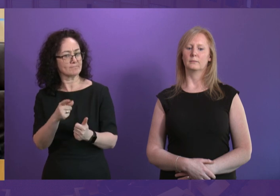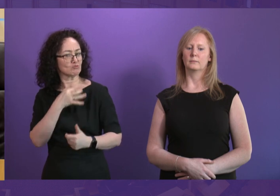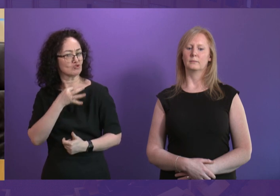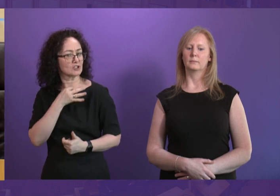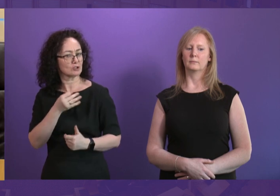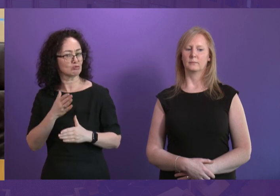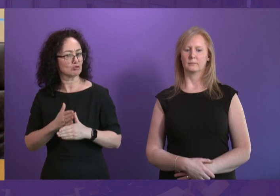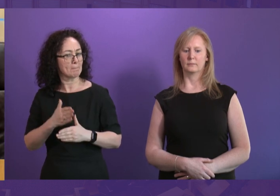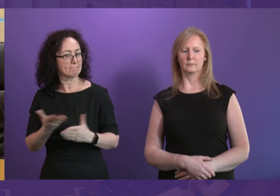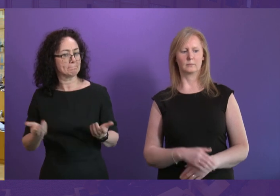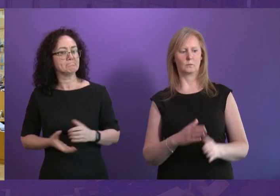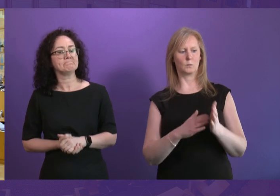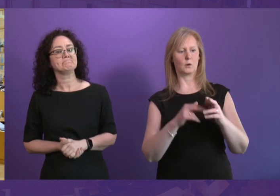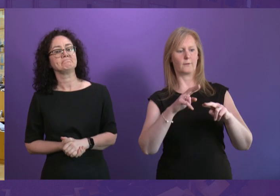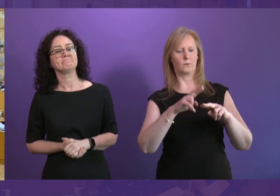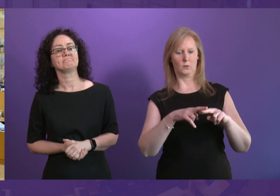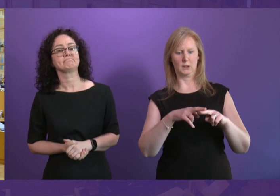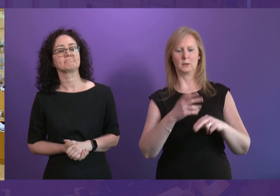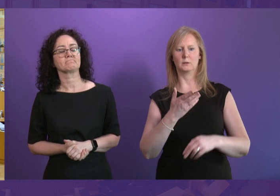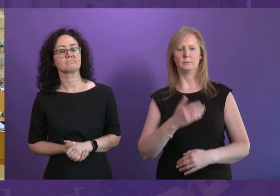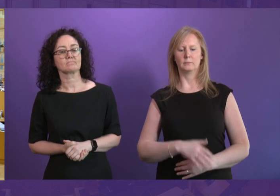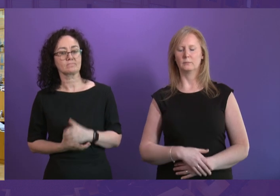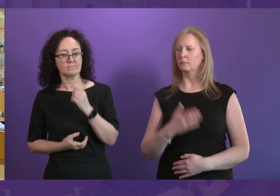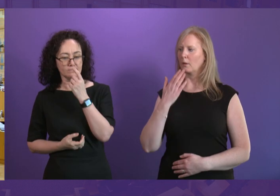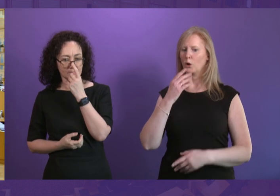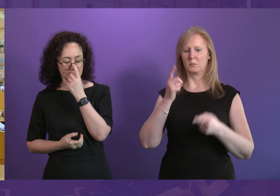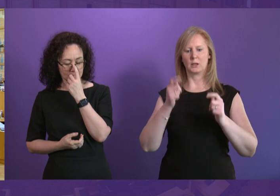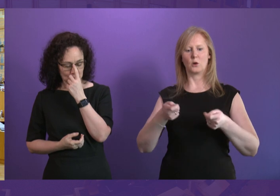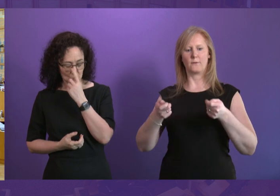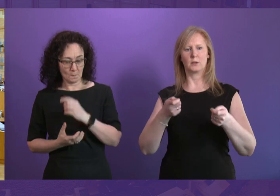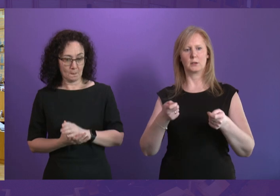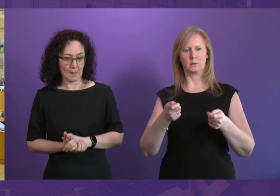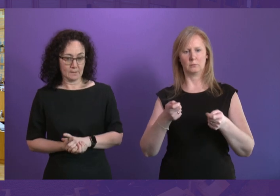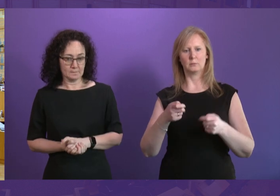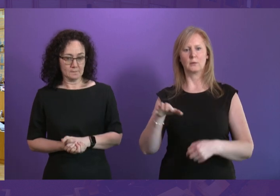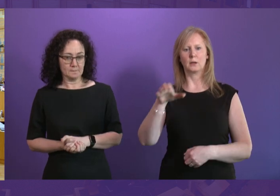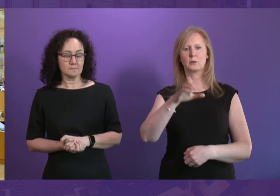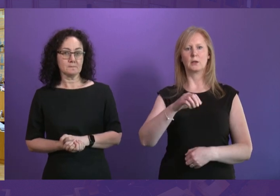Murdo Fraser (Mid Scotland and Fife) (Con): A constituent in Highland Perthshire has asked